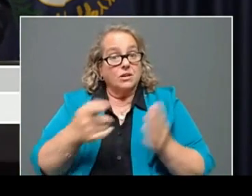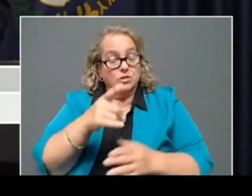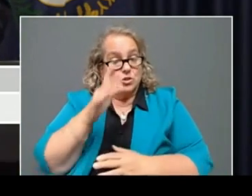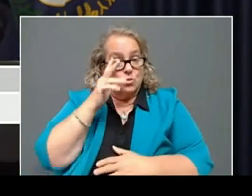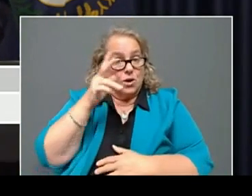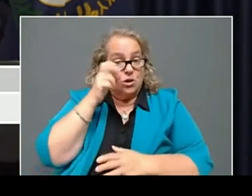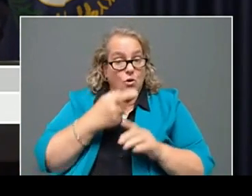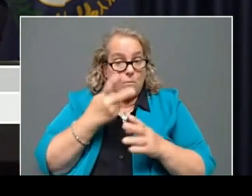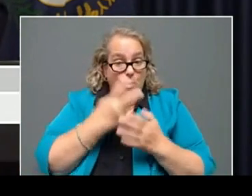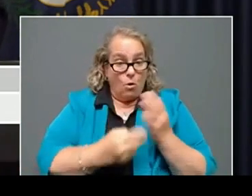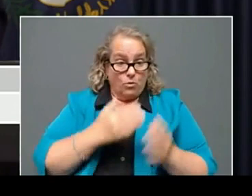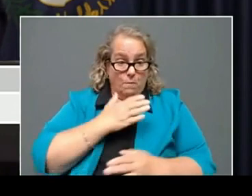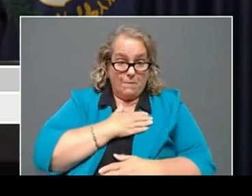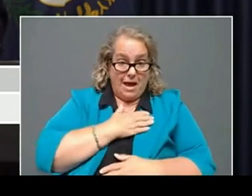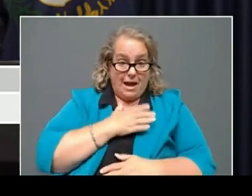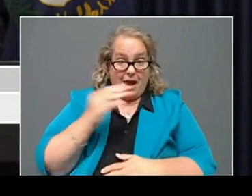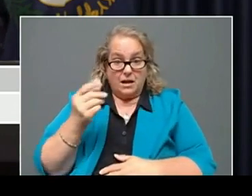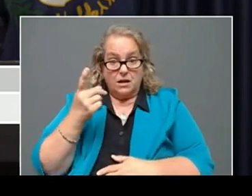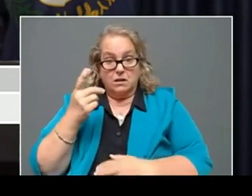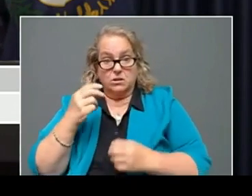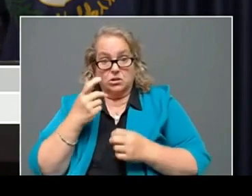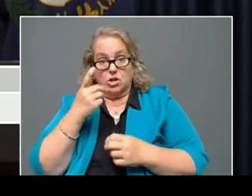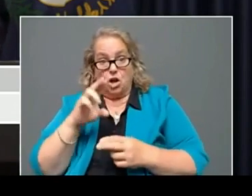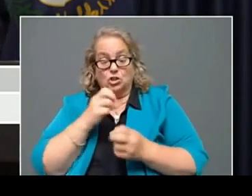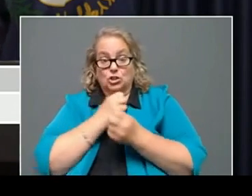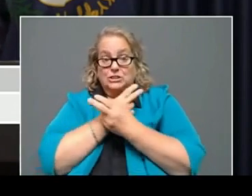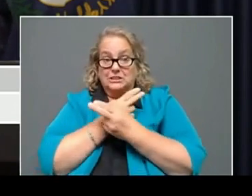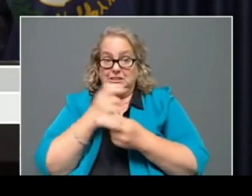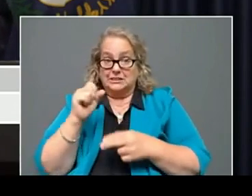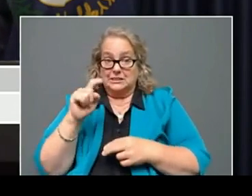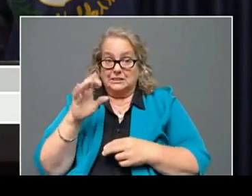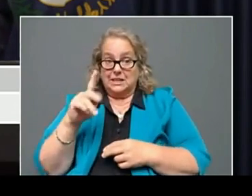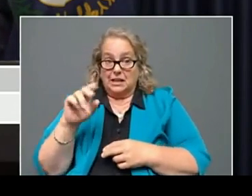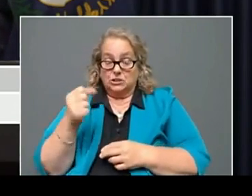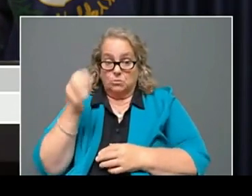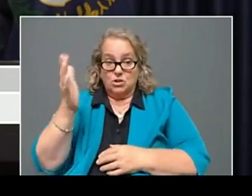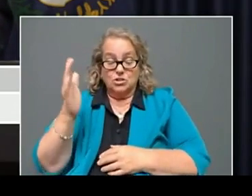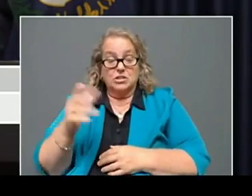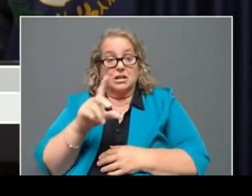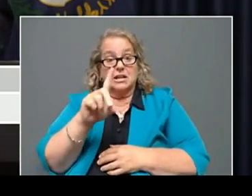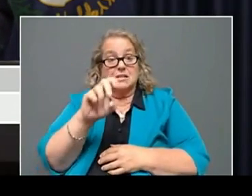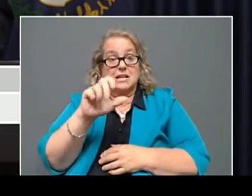presentation. The delta variant is serious and it is even a deadly threat